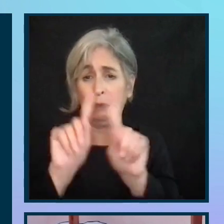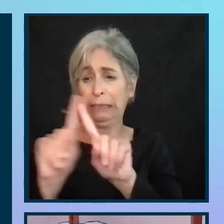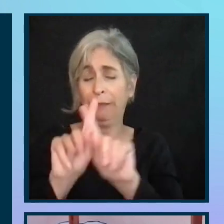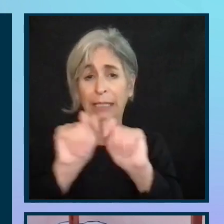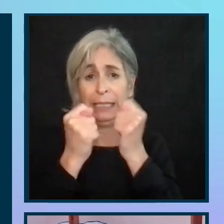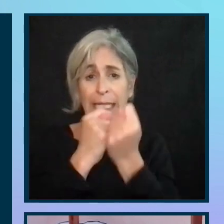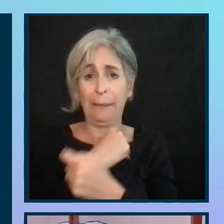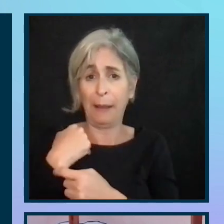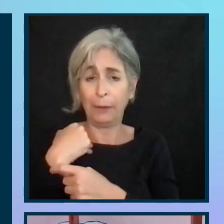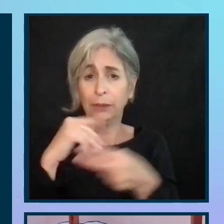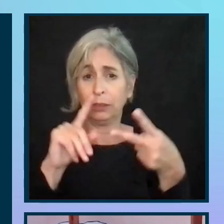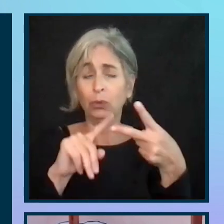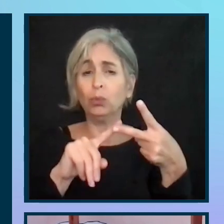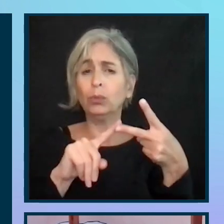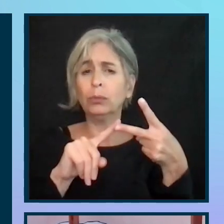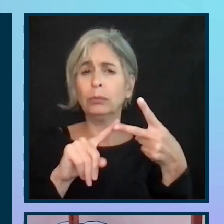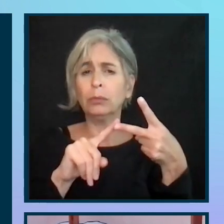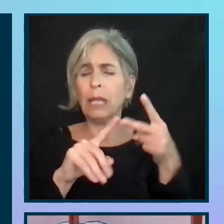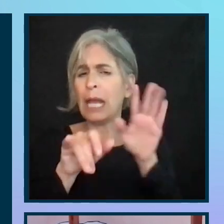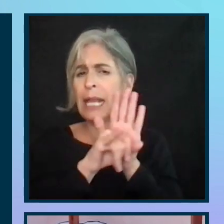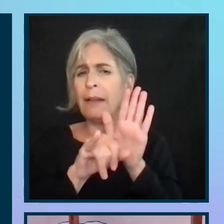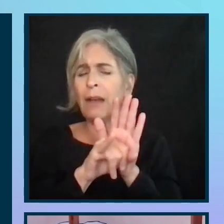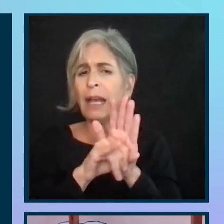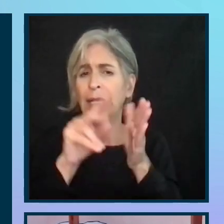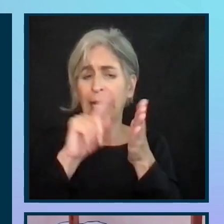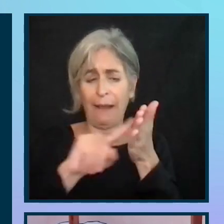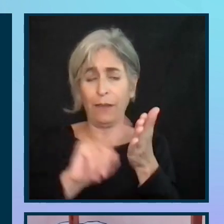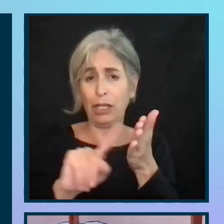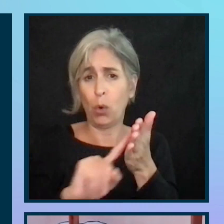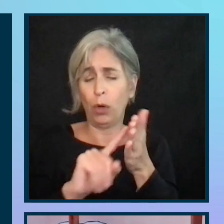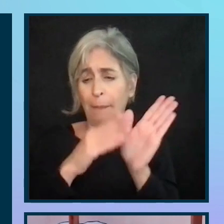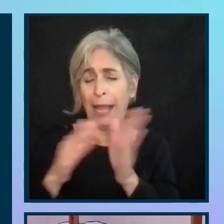Step two would be to identify and inventory patterns used in the designs,